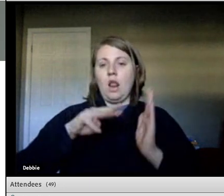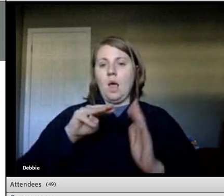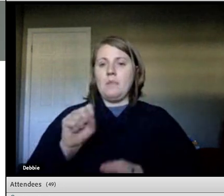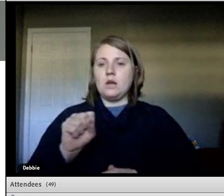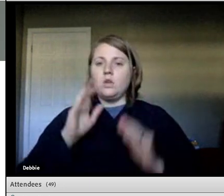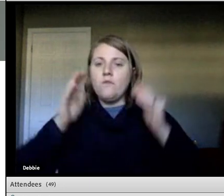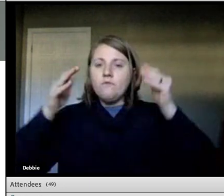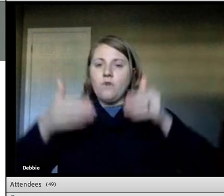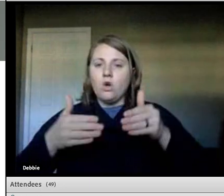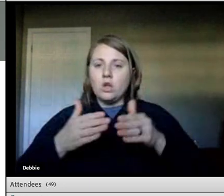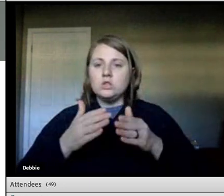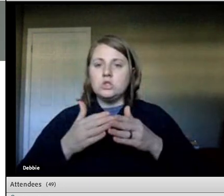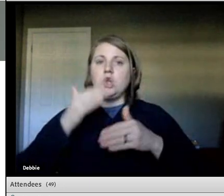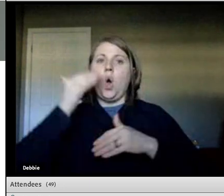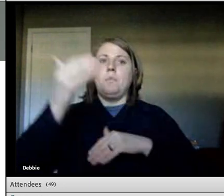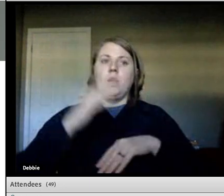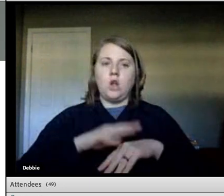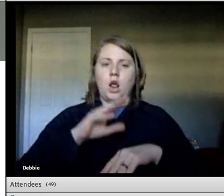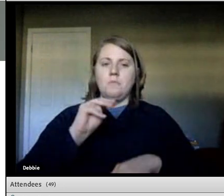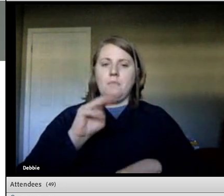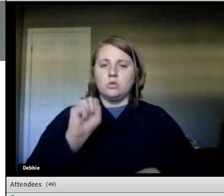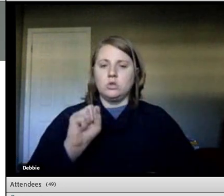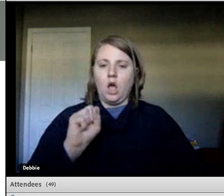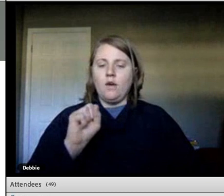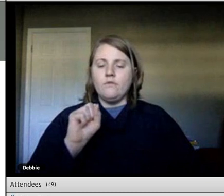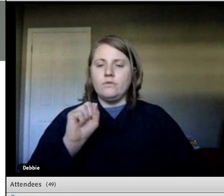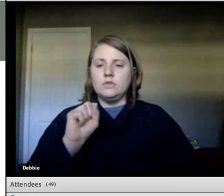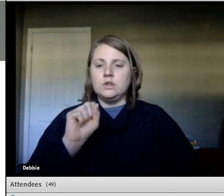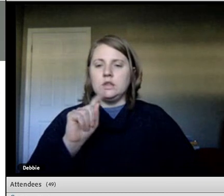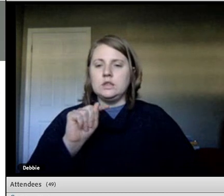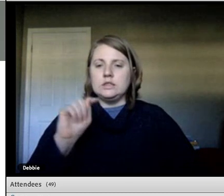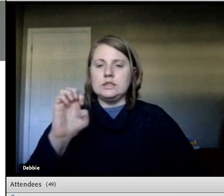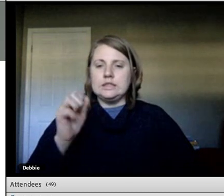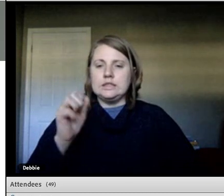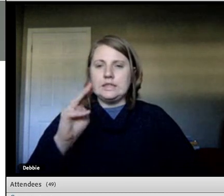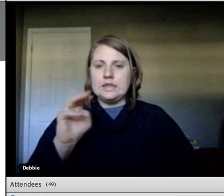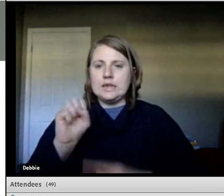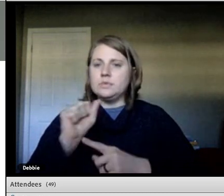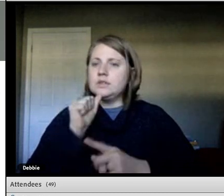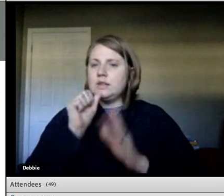that they're not really developing Skype the way they should, and the problem with Microsoft Teams